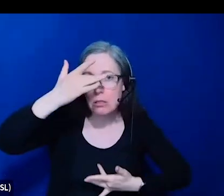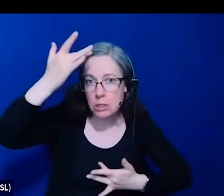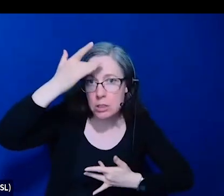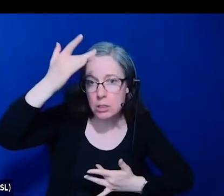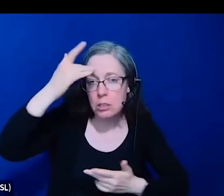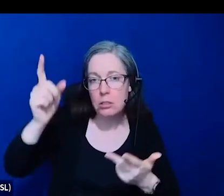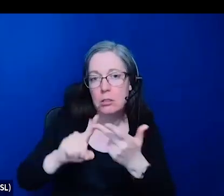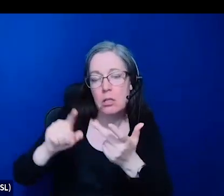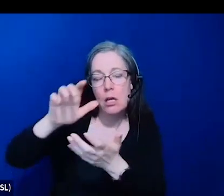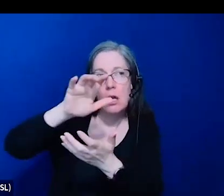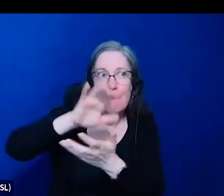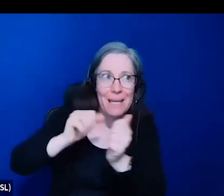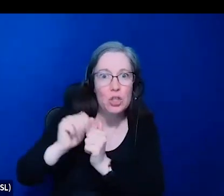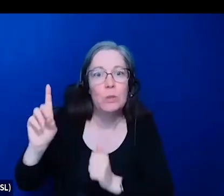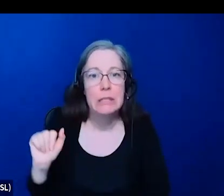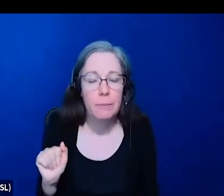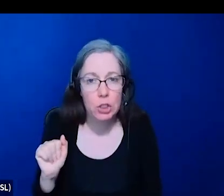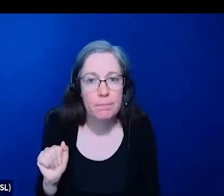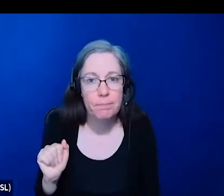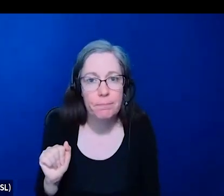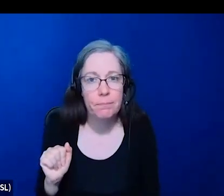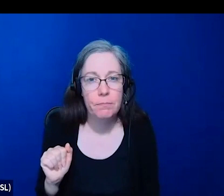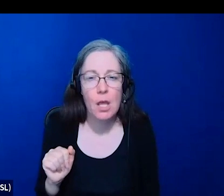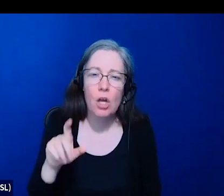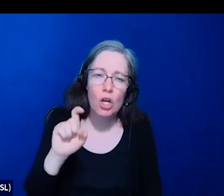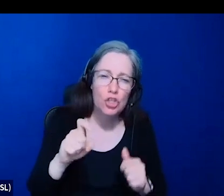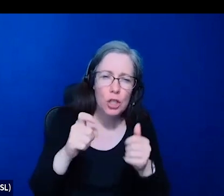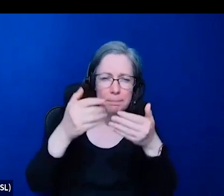which is something that by rights, should be sorted out more carefully.